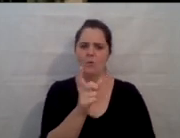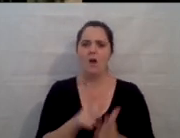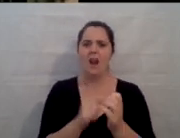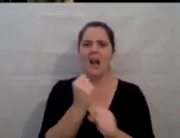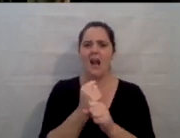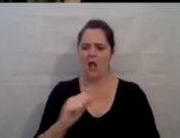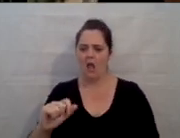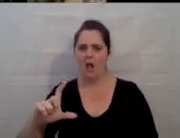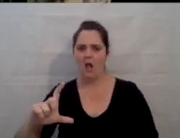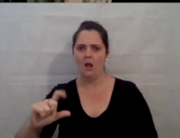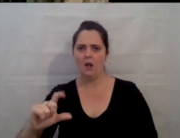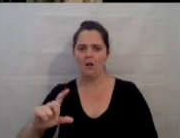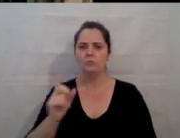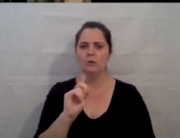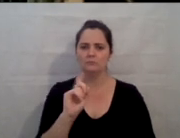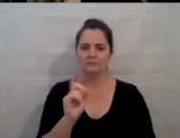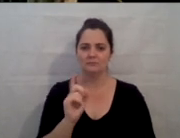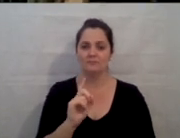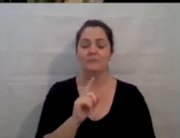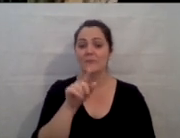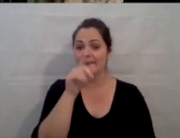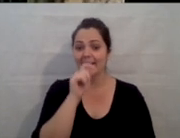very simple measurements, also you can measure things that aren't there.